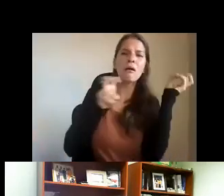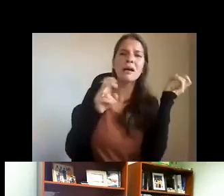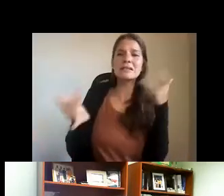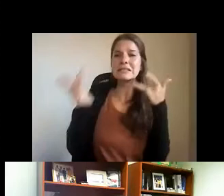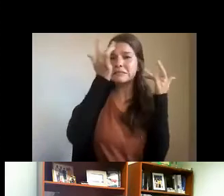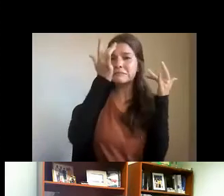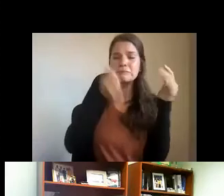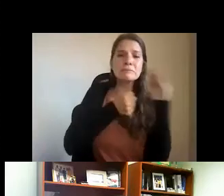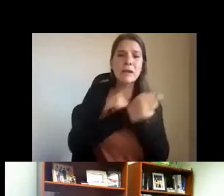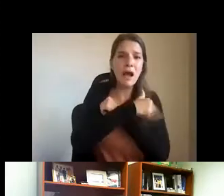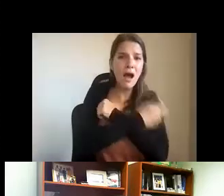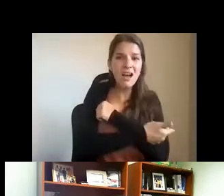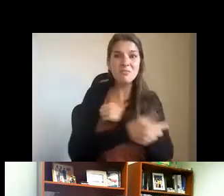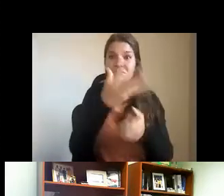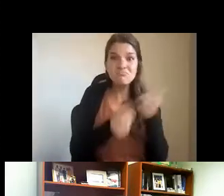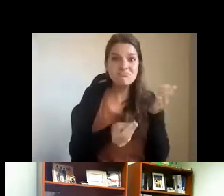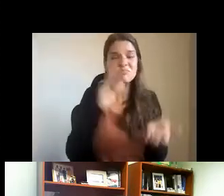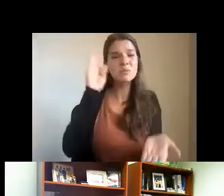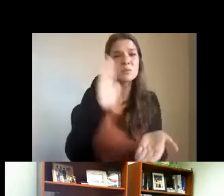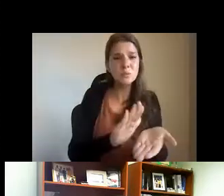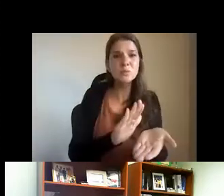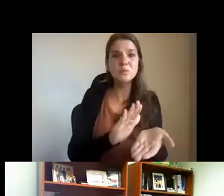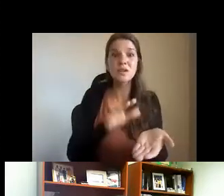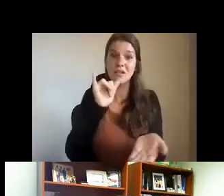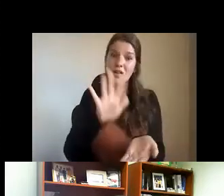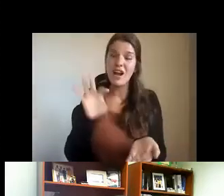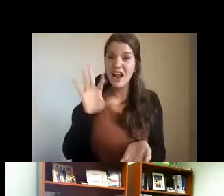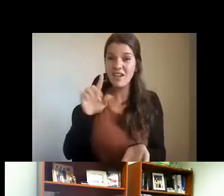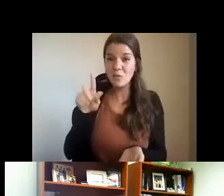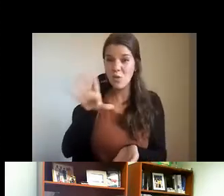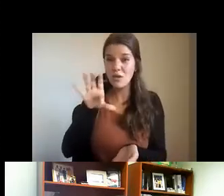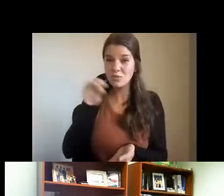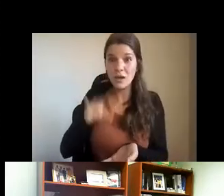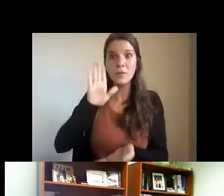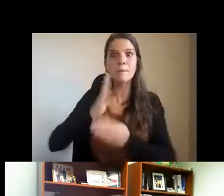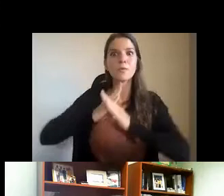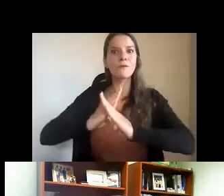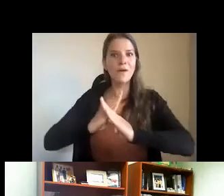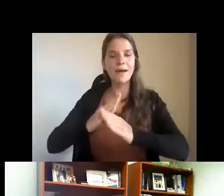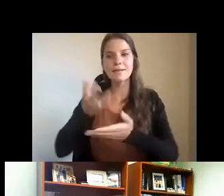by still percentages that are very high at about 95 to 100. If you're not infected you obviously